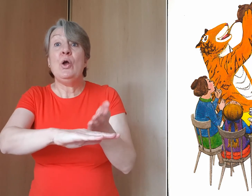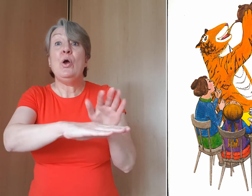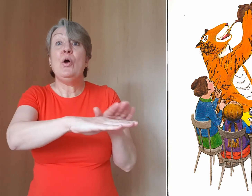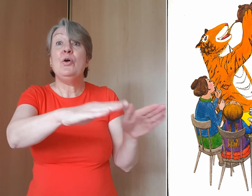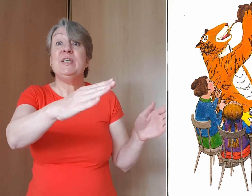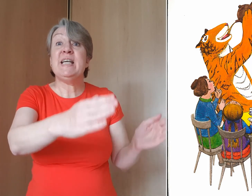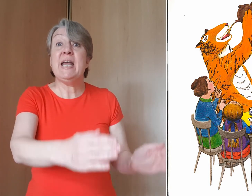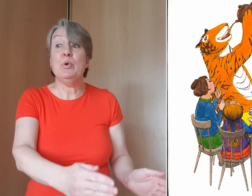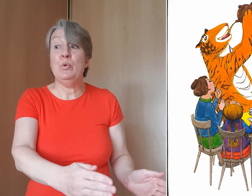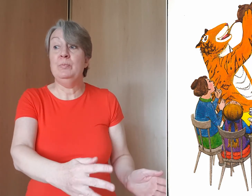on the table